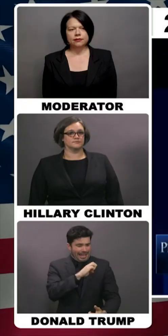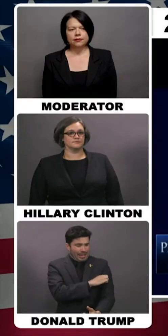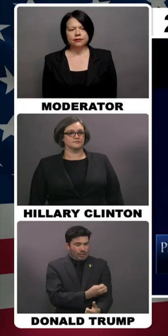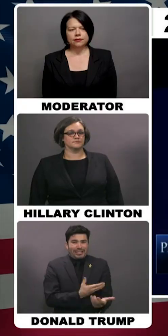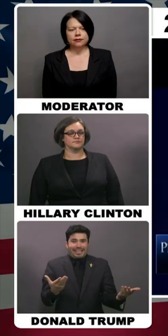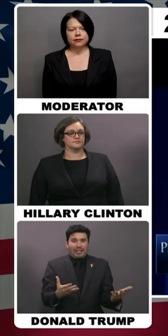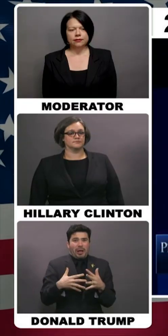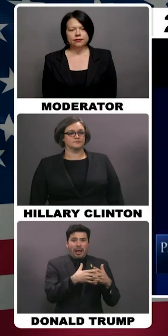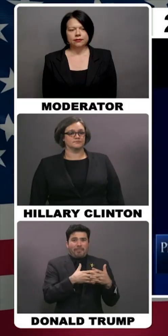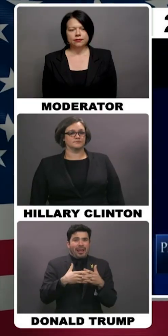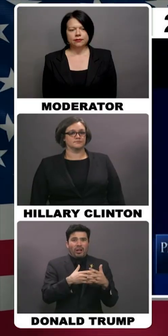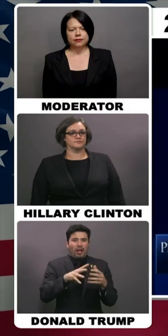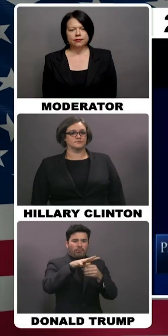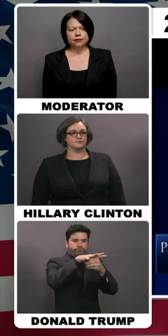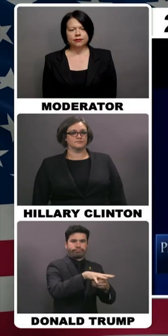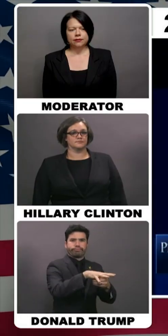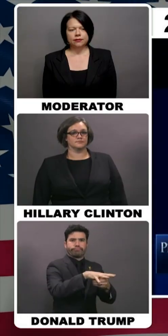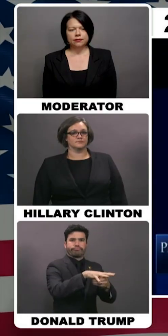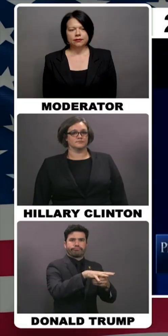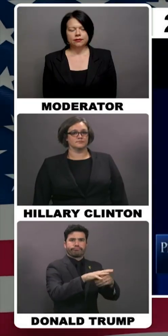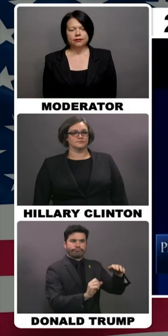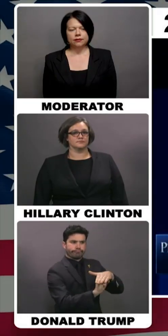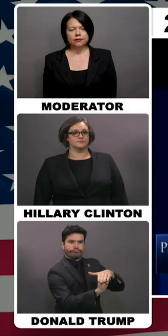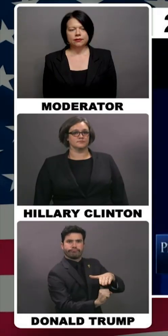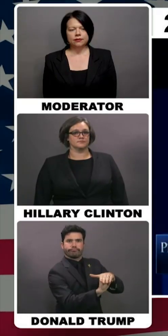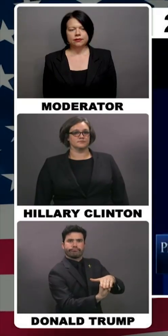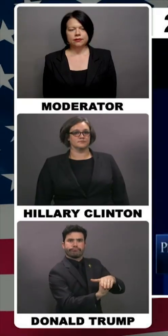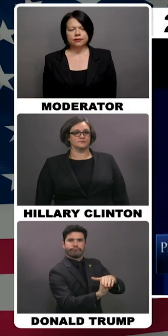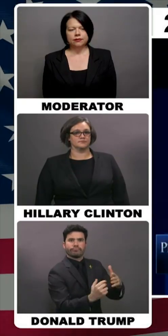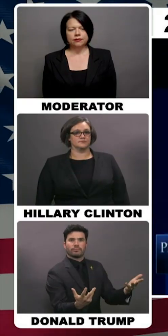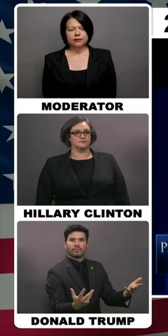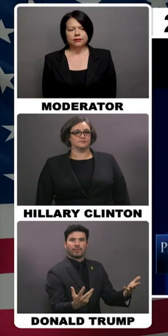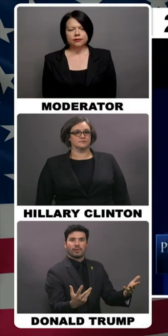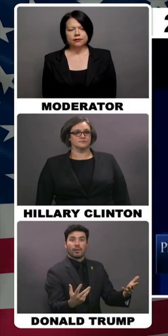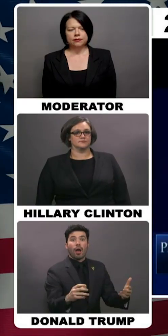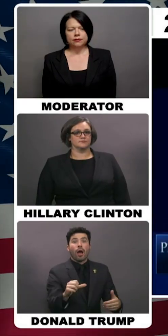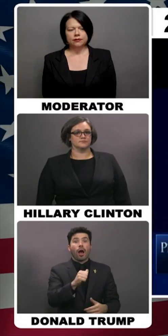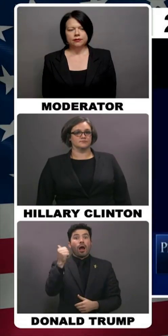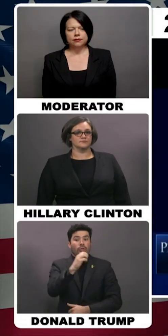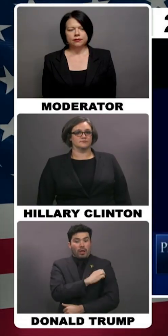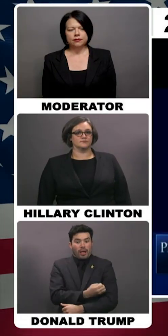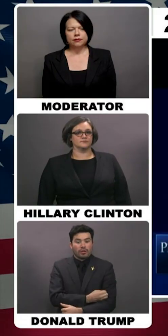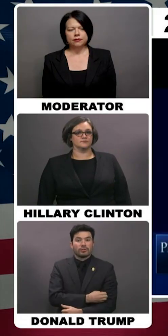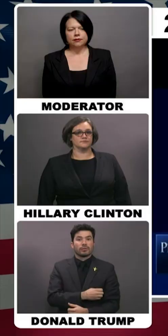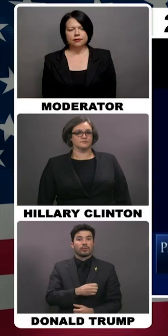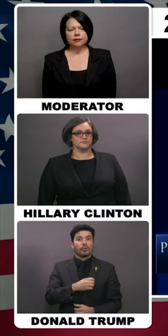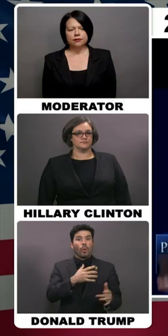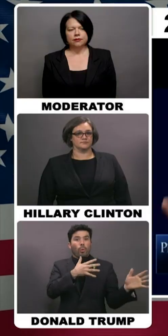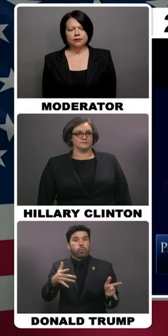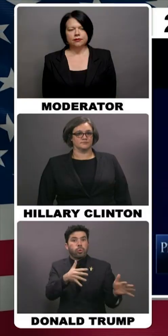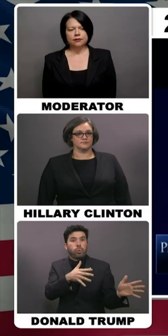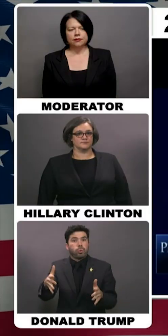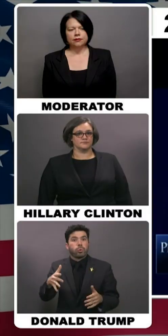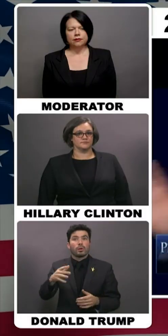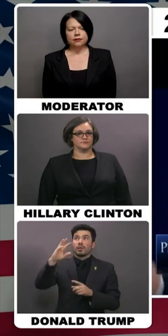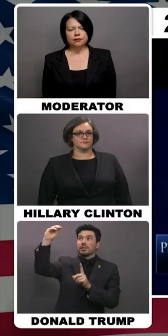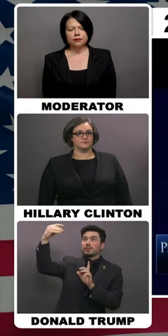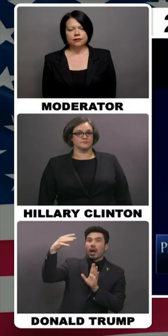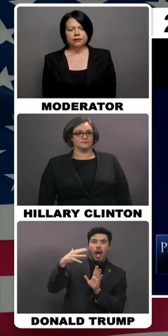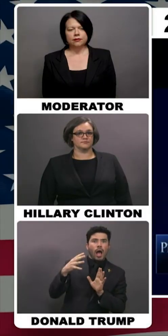Now I'm all for alternative forms of energy, including wind, including solar, et cetera. But we need much more than wind and solar.